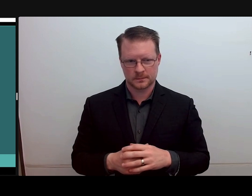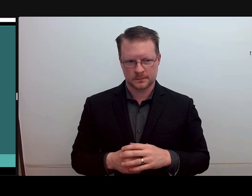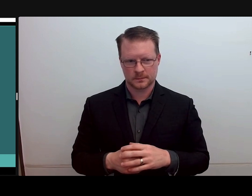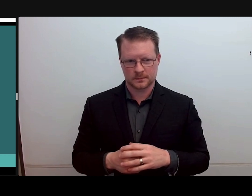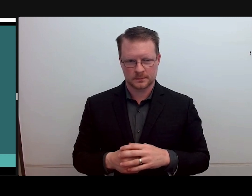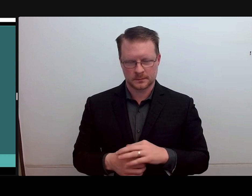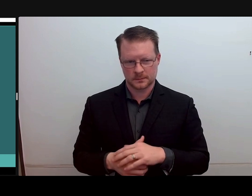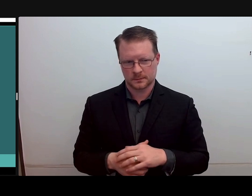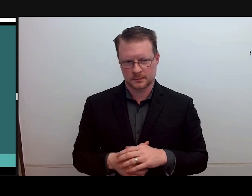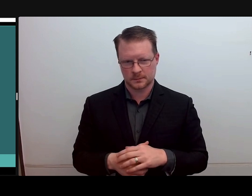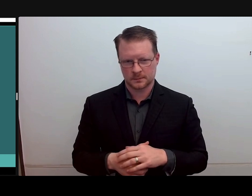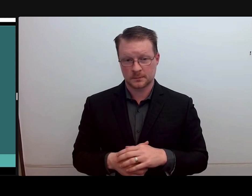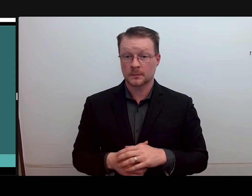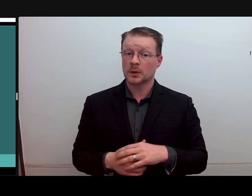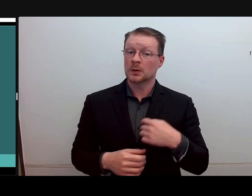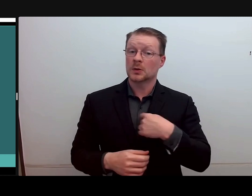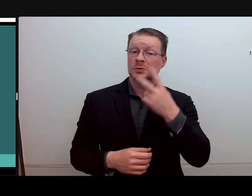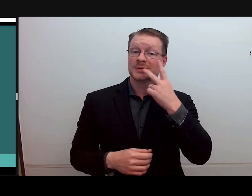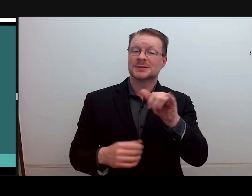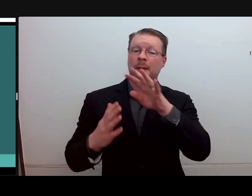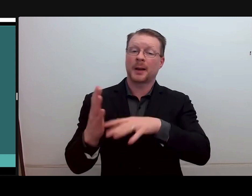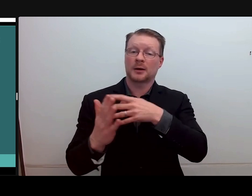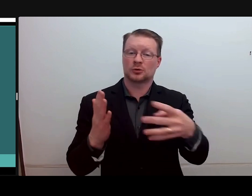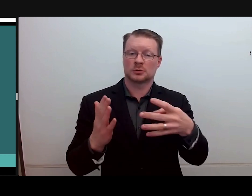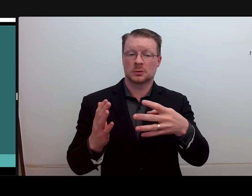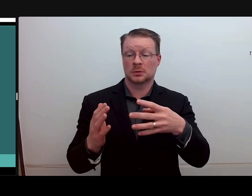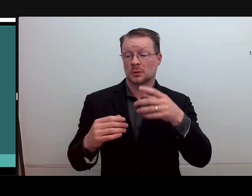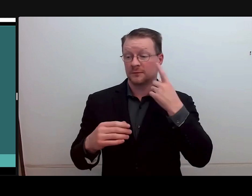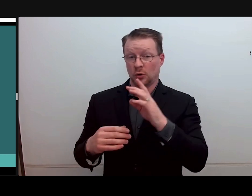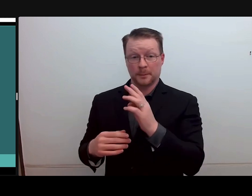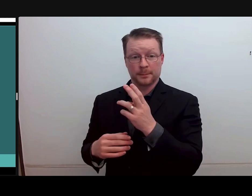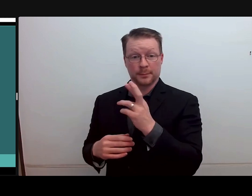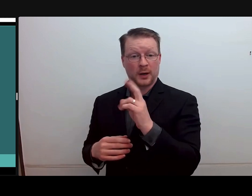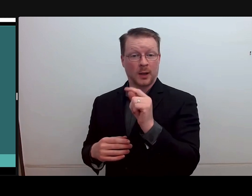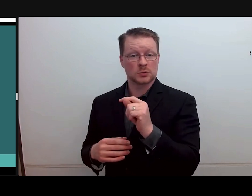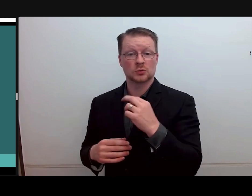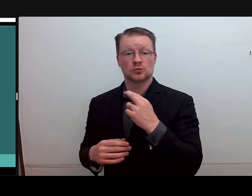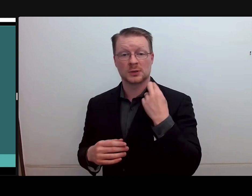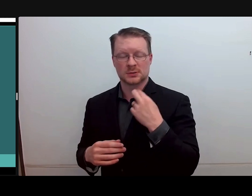but it does decrease the risk. We see that same pattern in terms